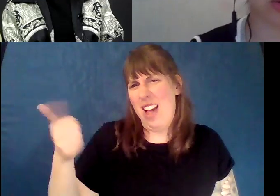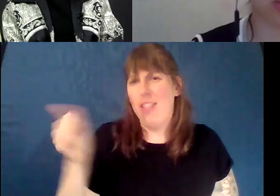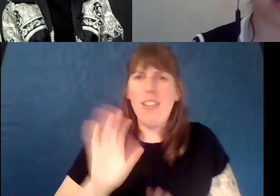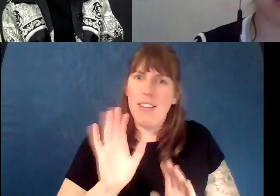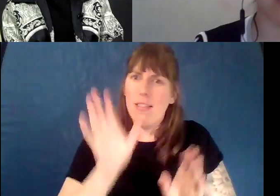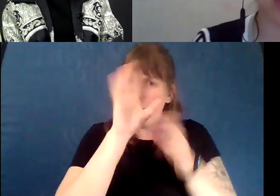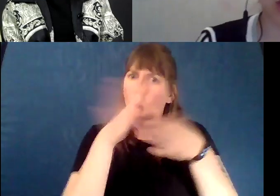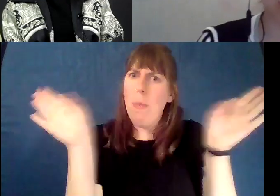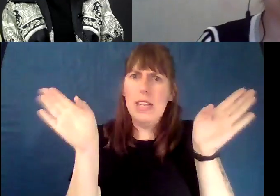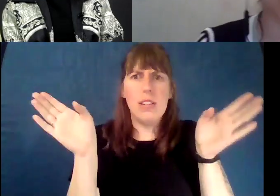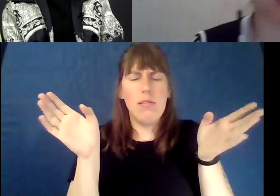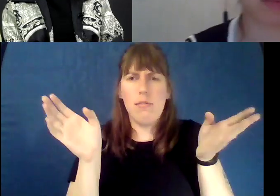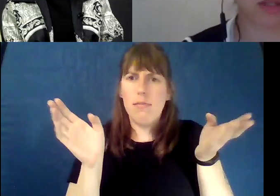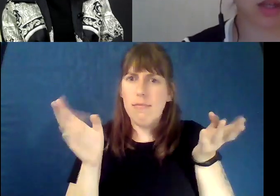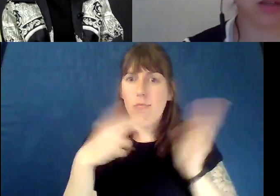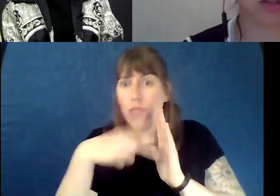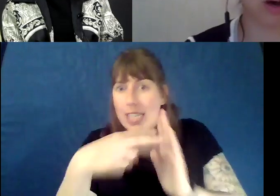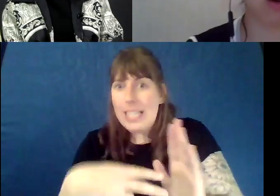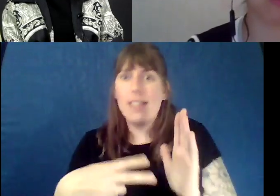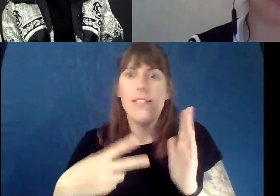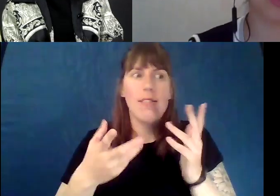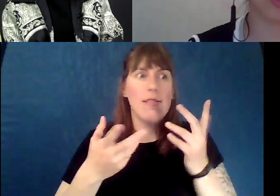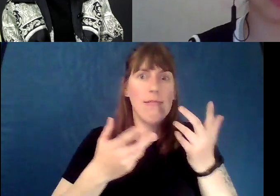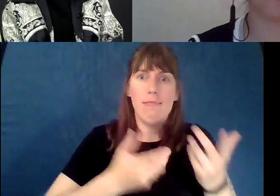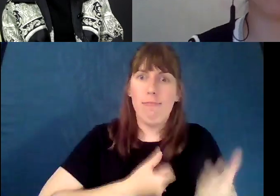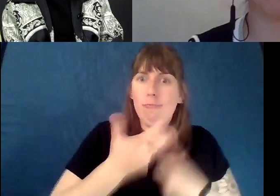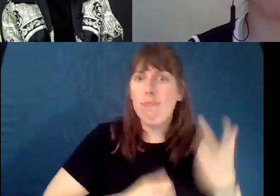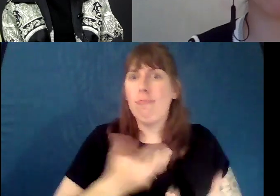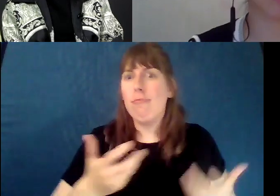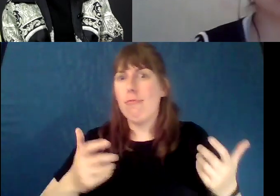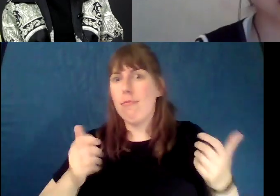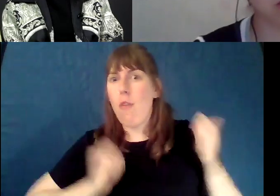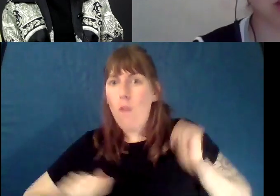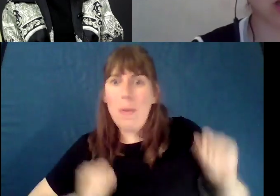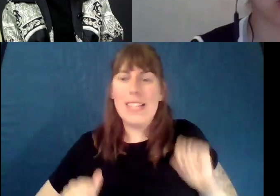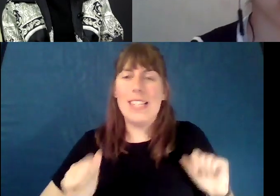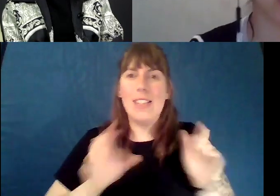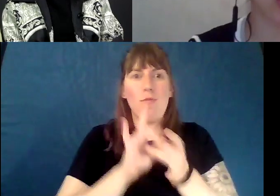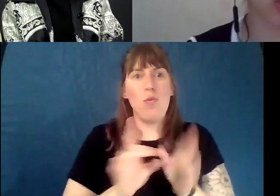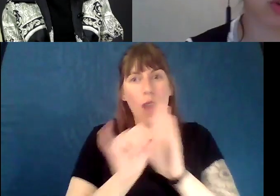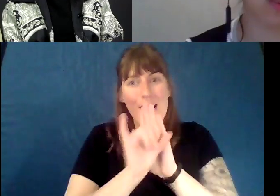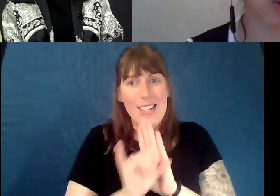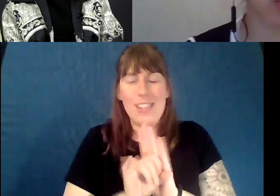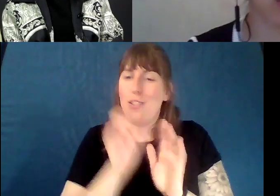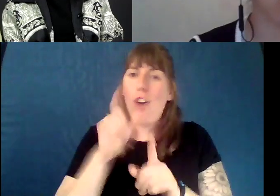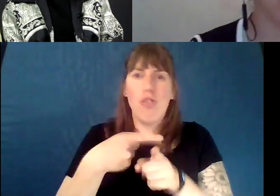or readings or performances of identity, right? And it's not just culture, but also,